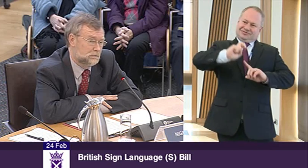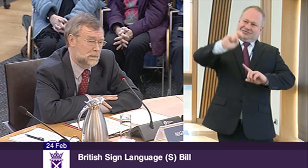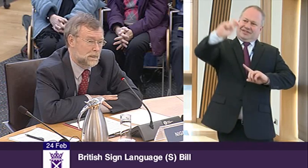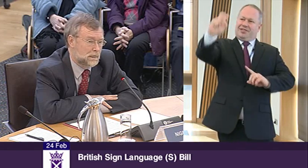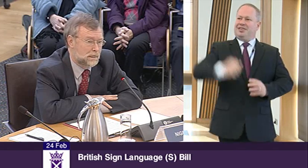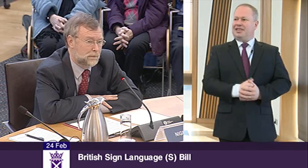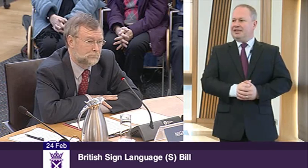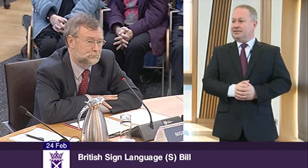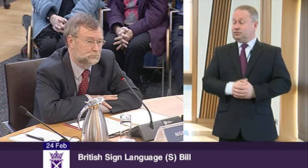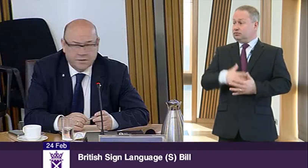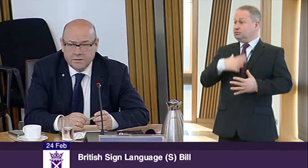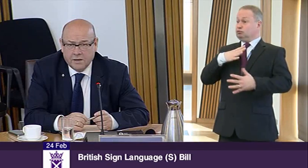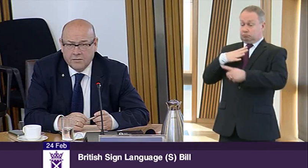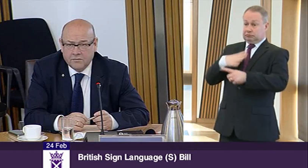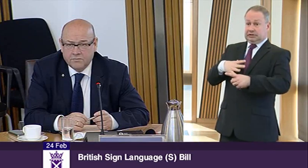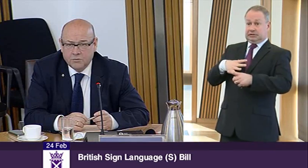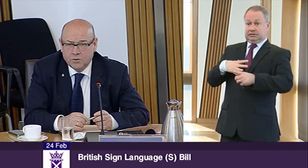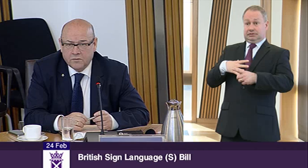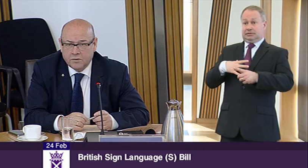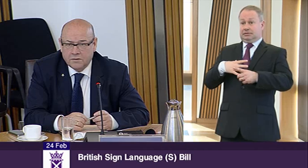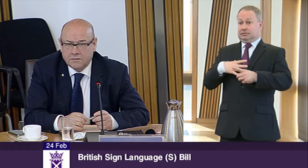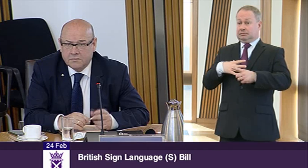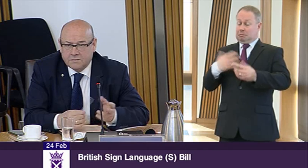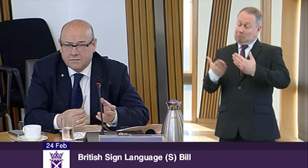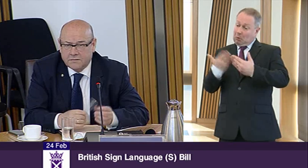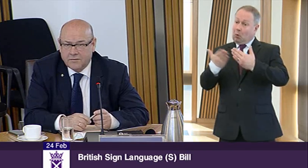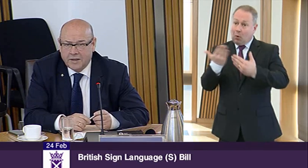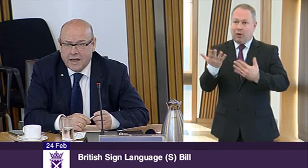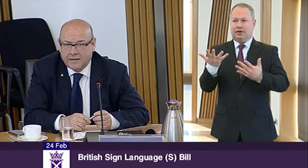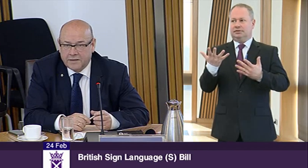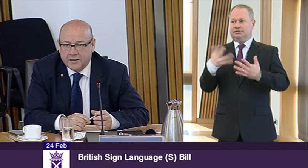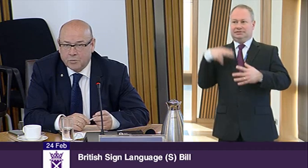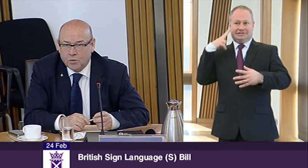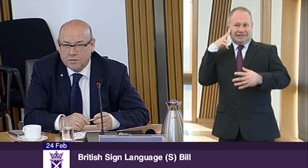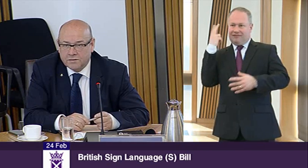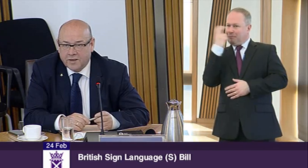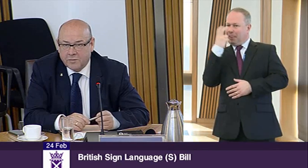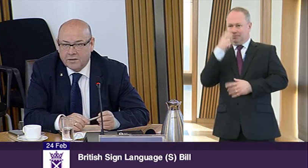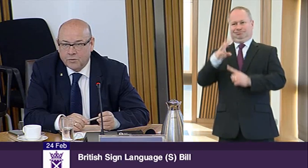James Dornan: Does that suggest that there is a need for some kind of move on highlighting